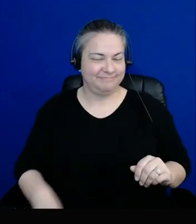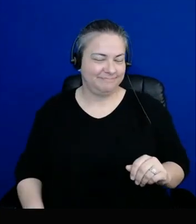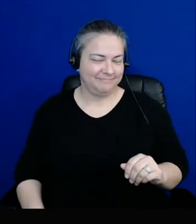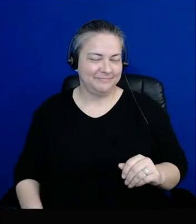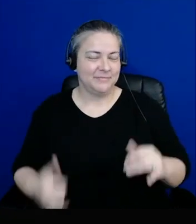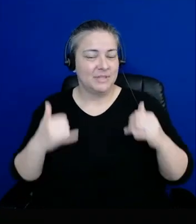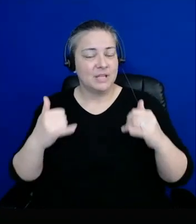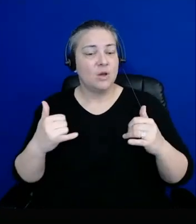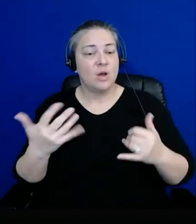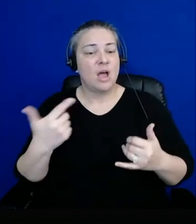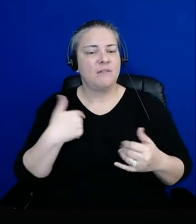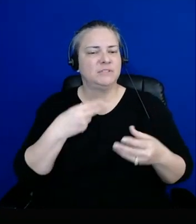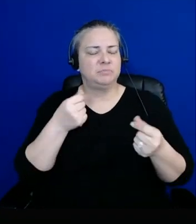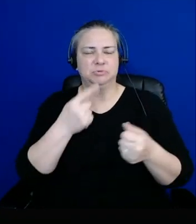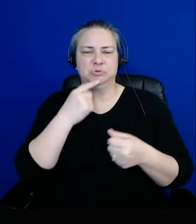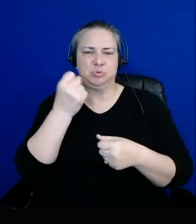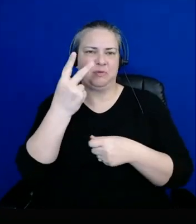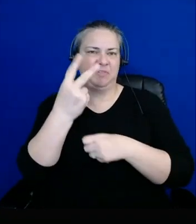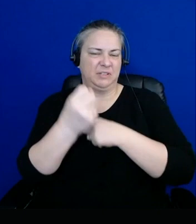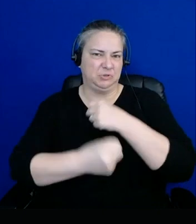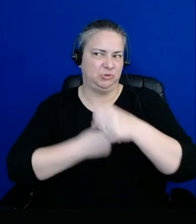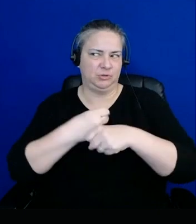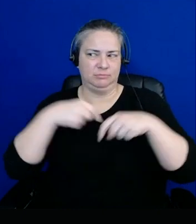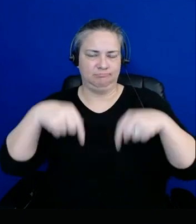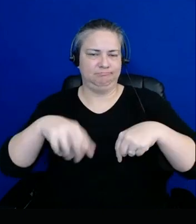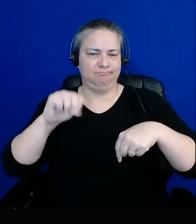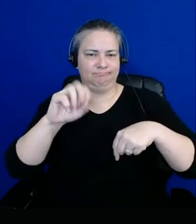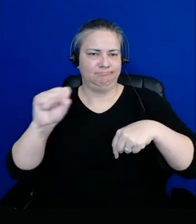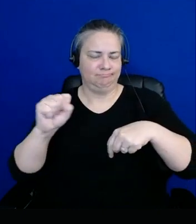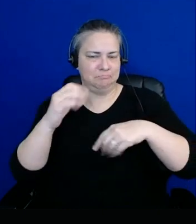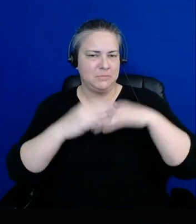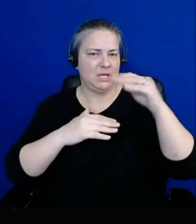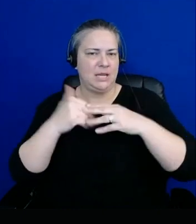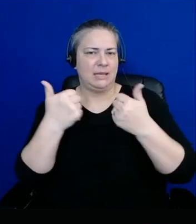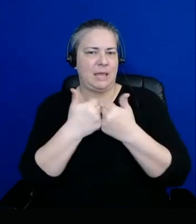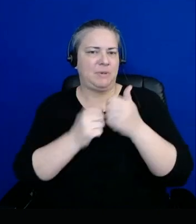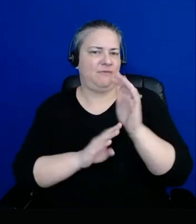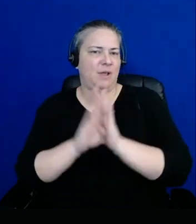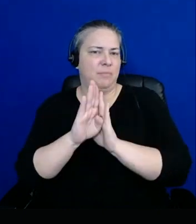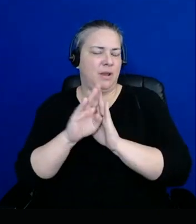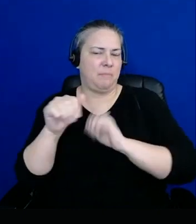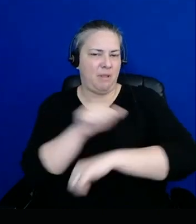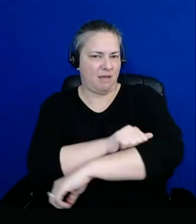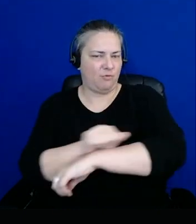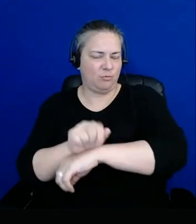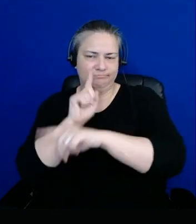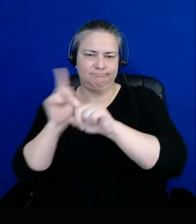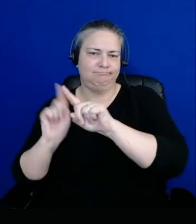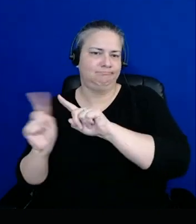I've spent more than 12 years now at Microsoft building game development platforms for all kinds of mediums.